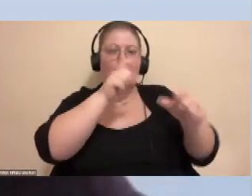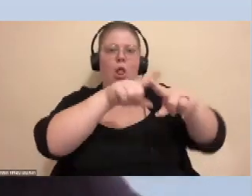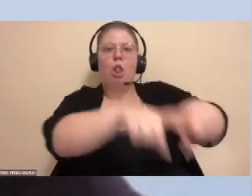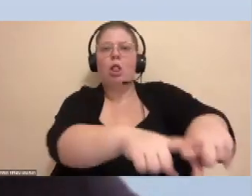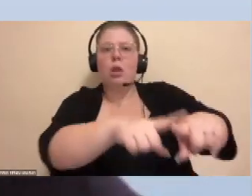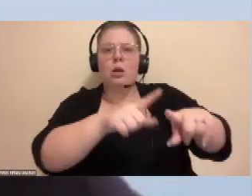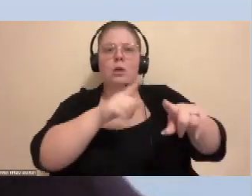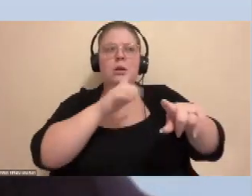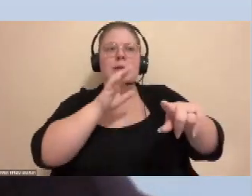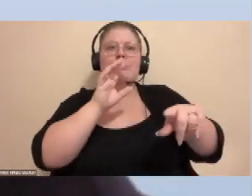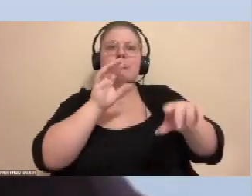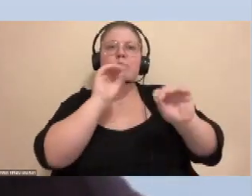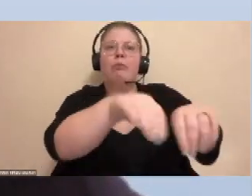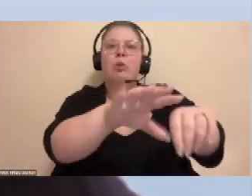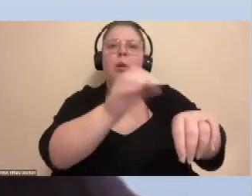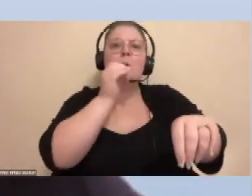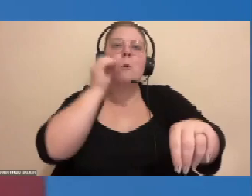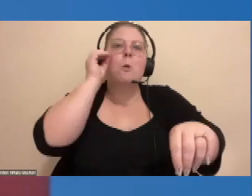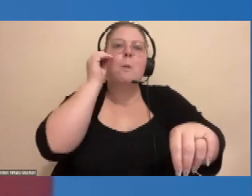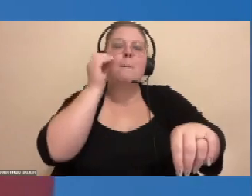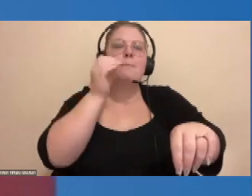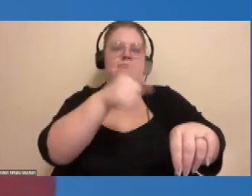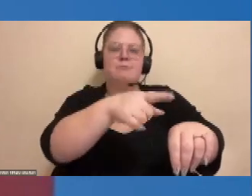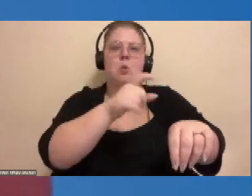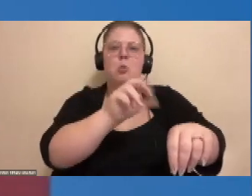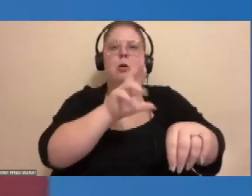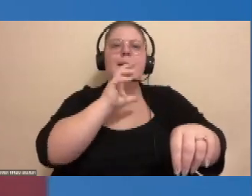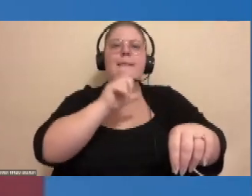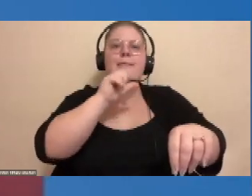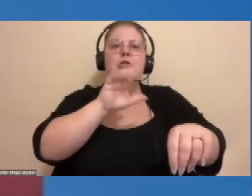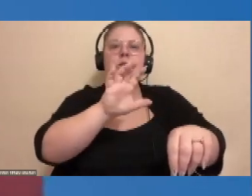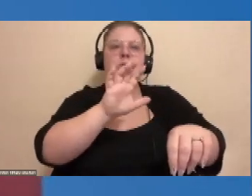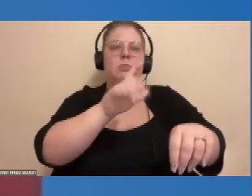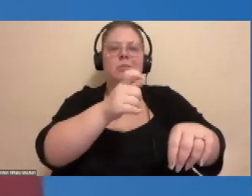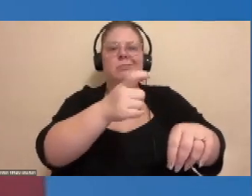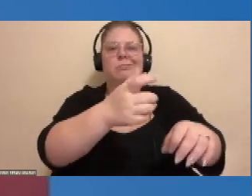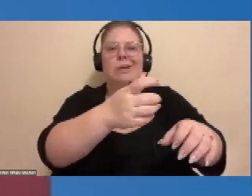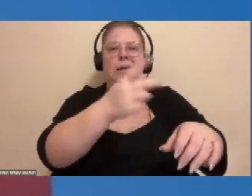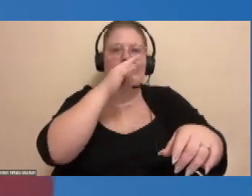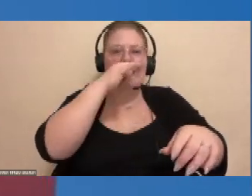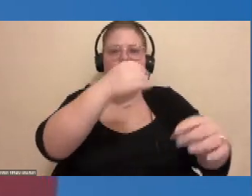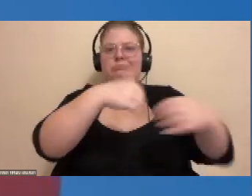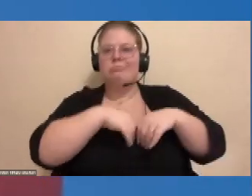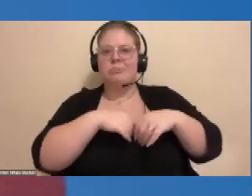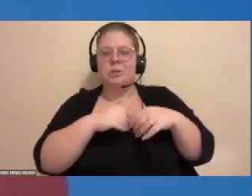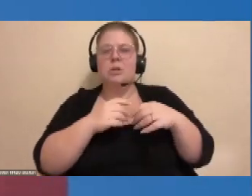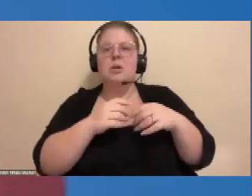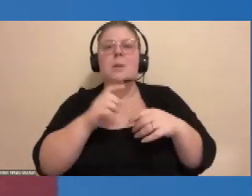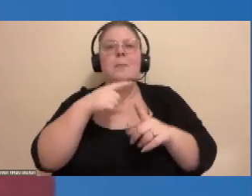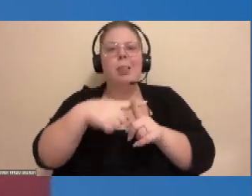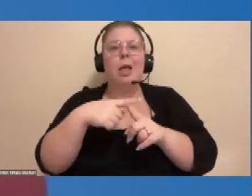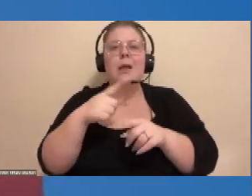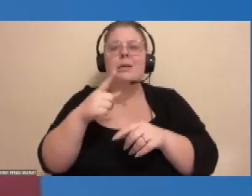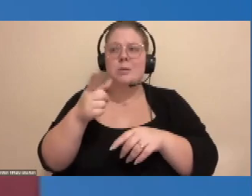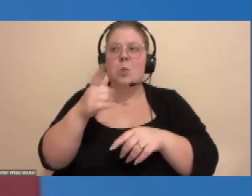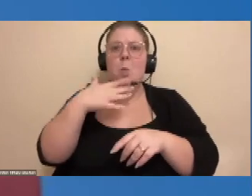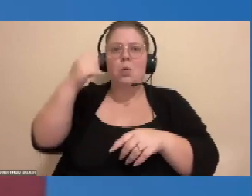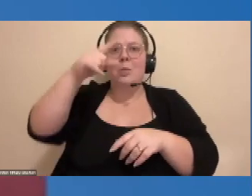We see compounding disparities for older Black women. In particular, there's data showing that